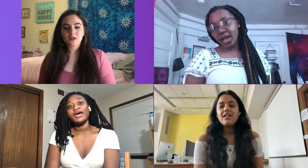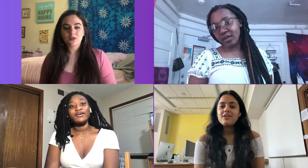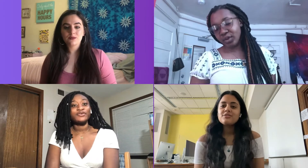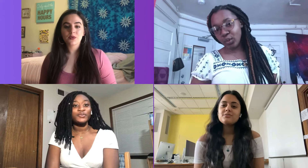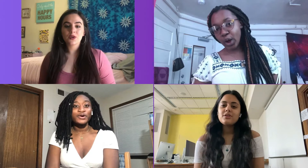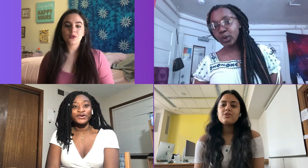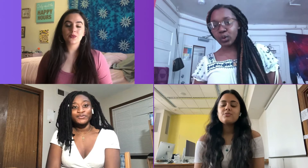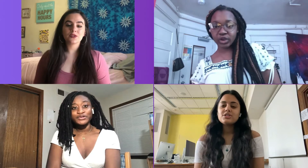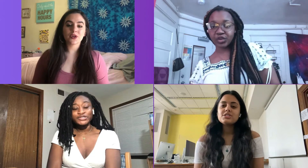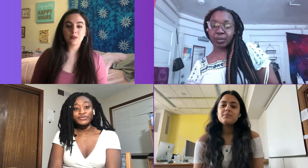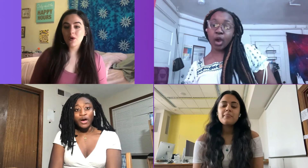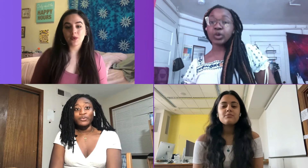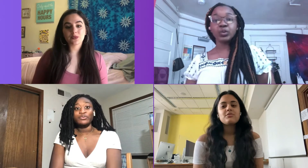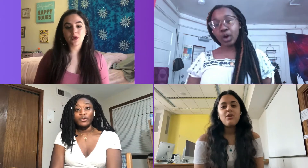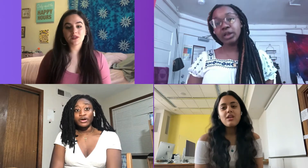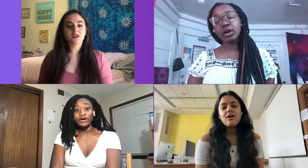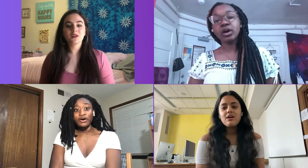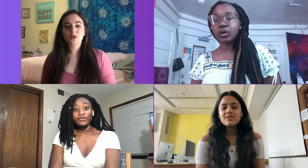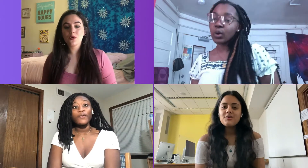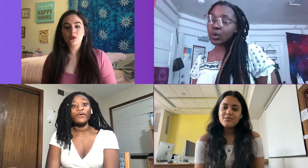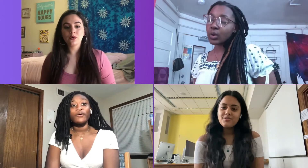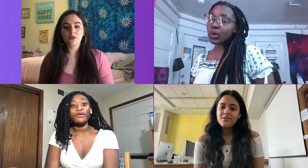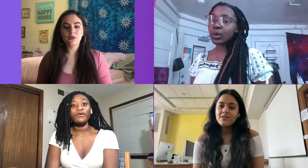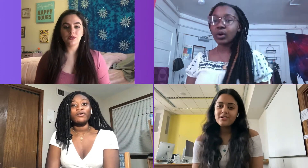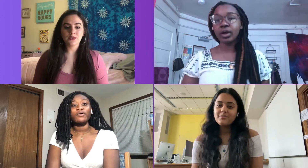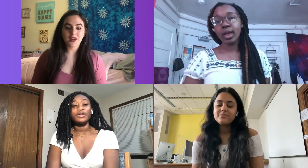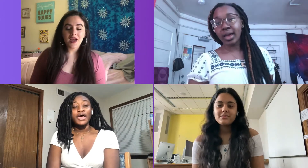Every word of worship with one accord